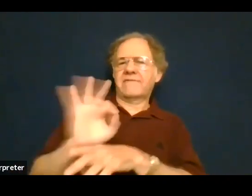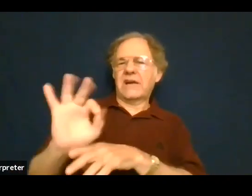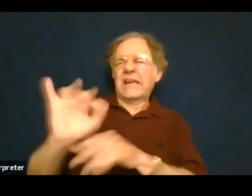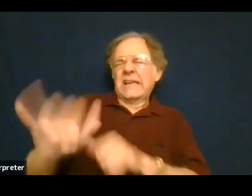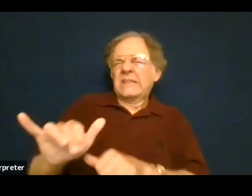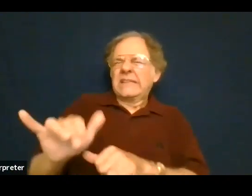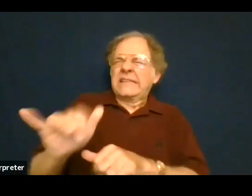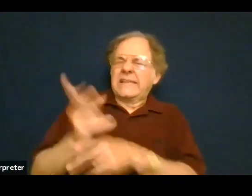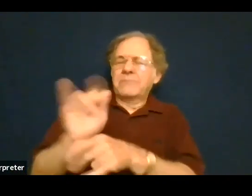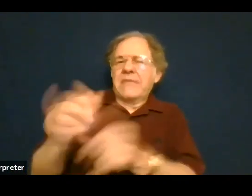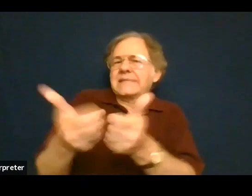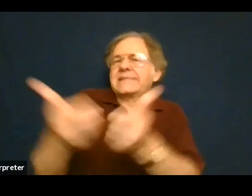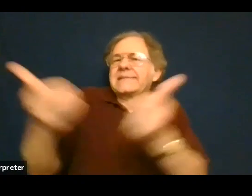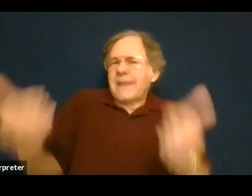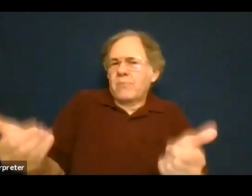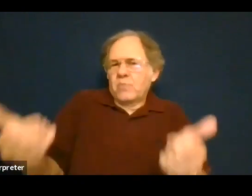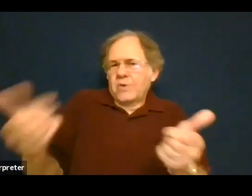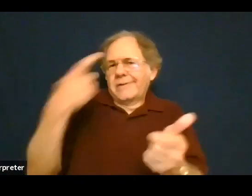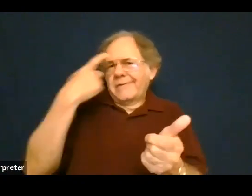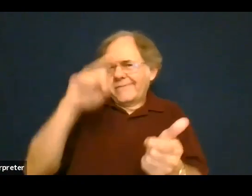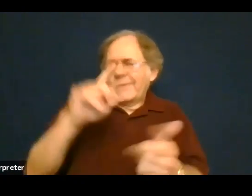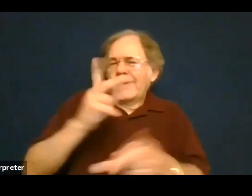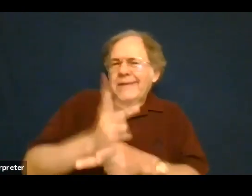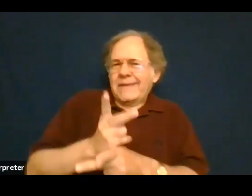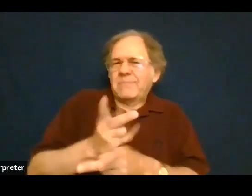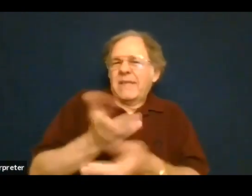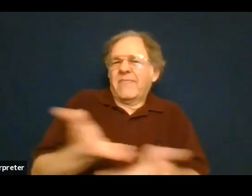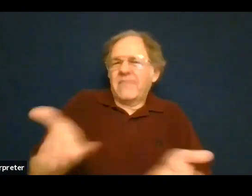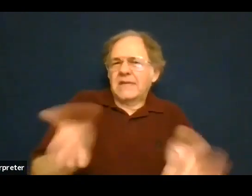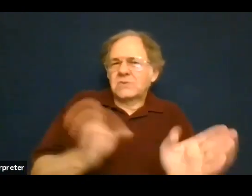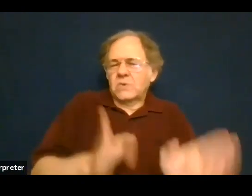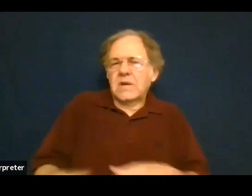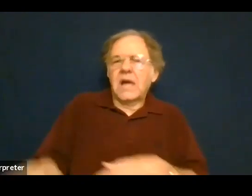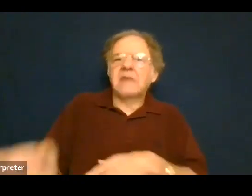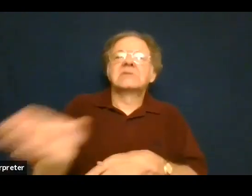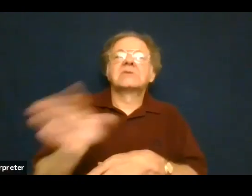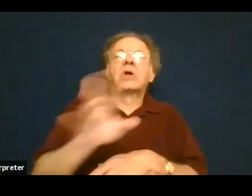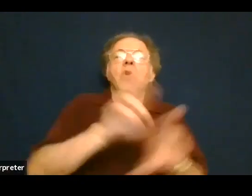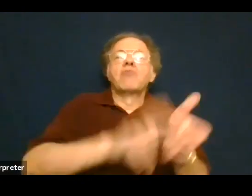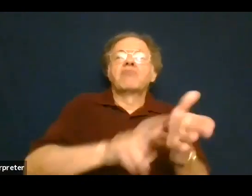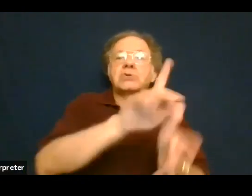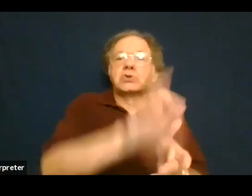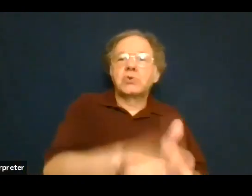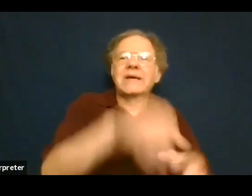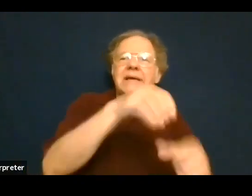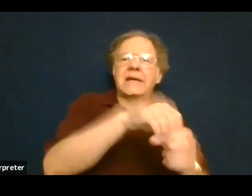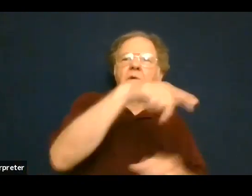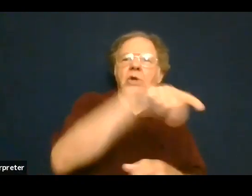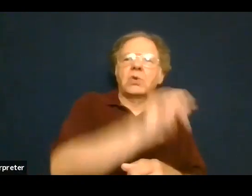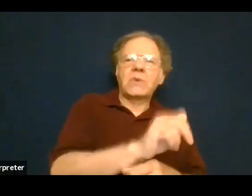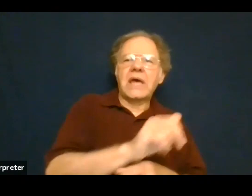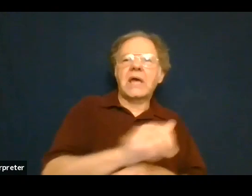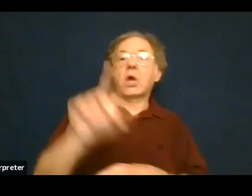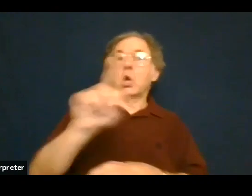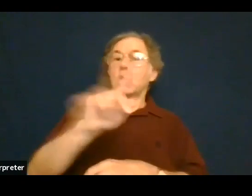So research questions in Q&A, logistical questions, Zoom questions in the chat.